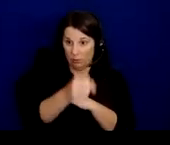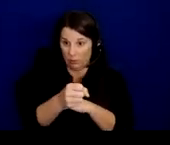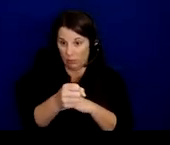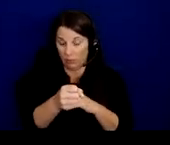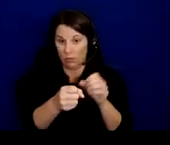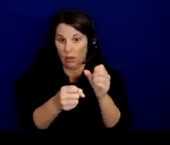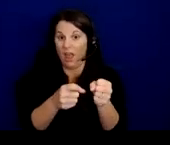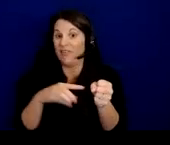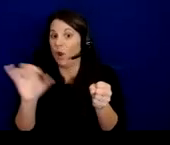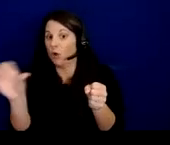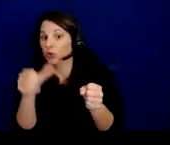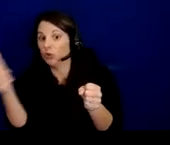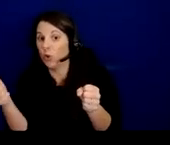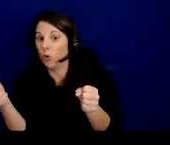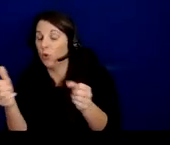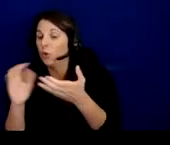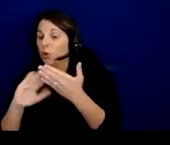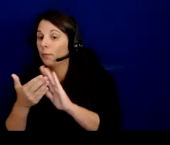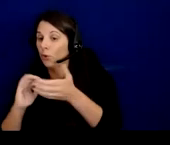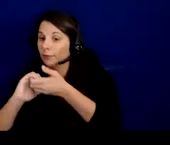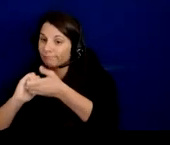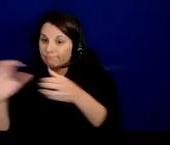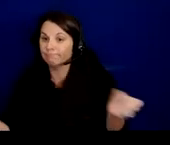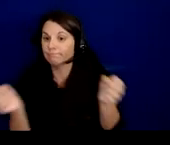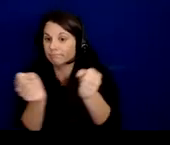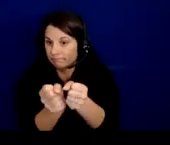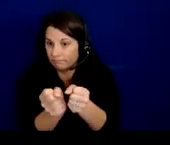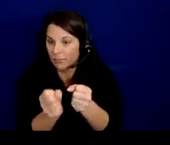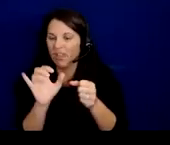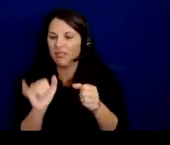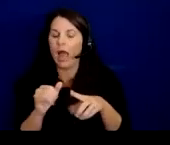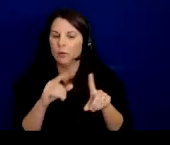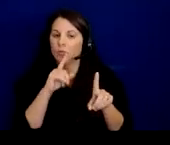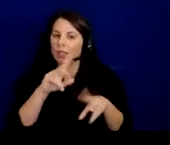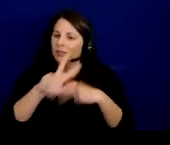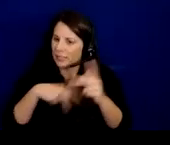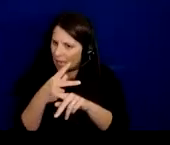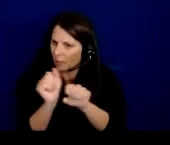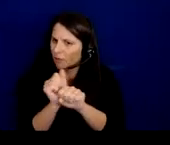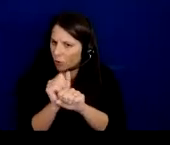service learning programs offer. Again, the type of work is going to be different, but we're going to pair the students with community partners,